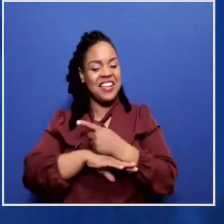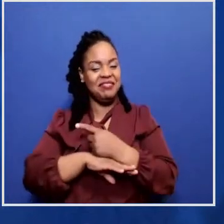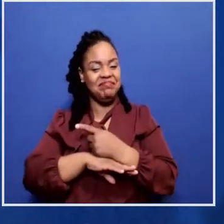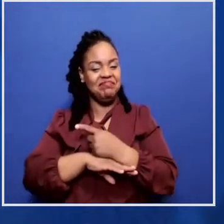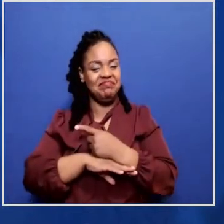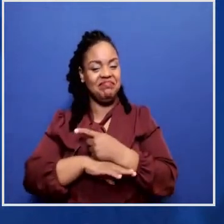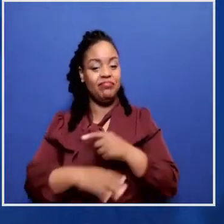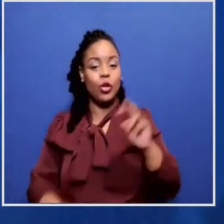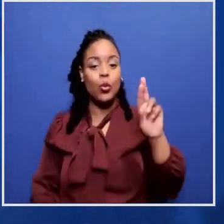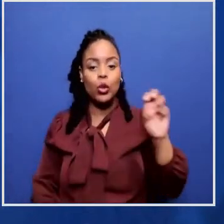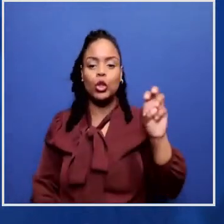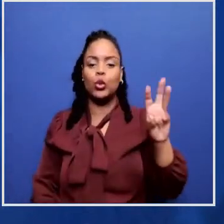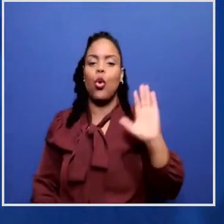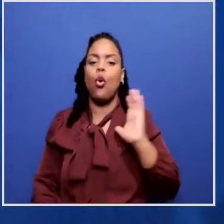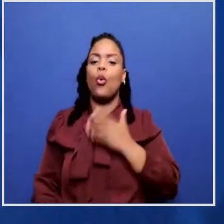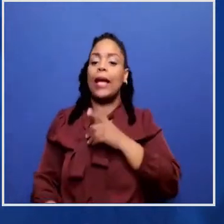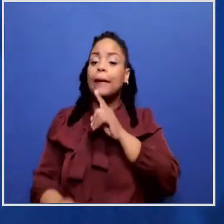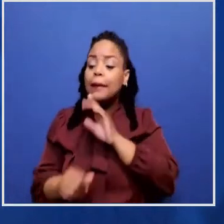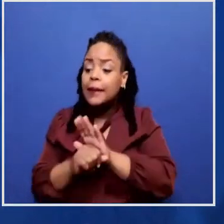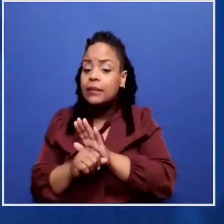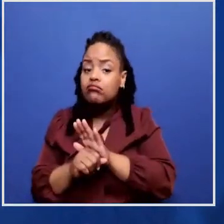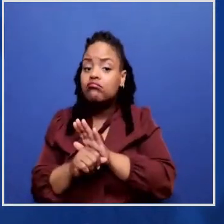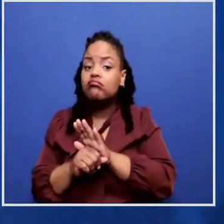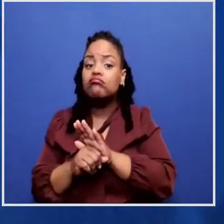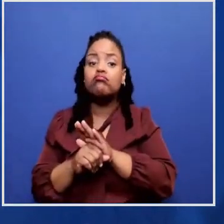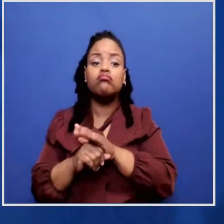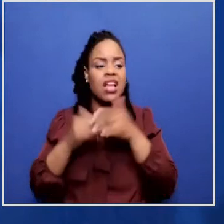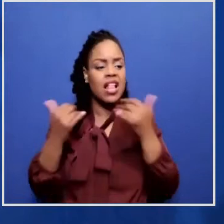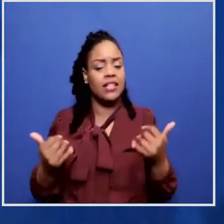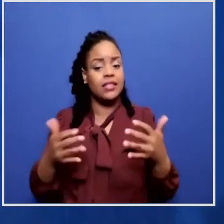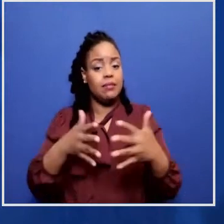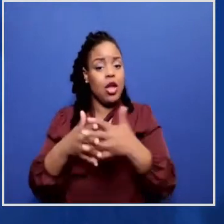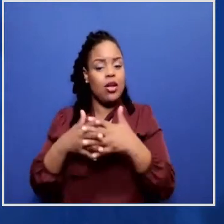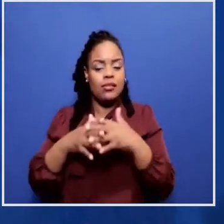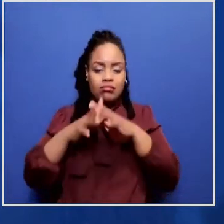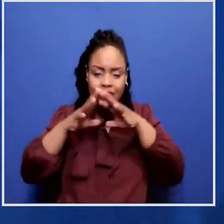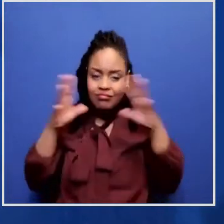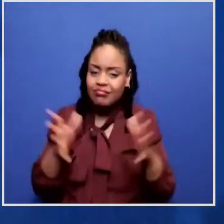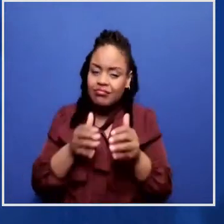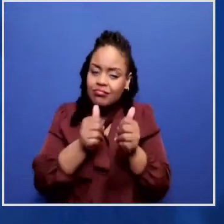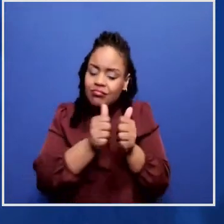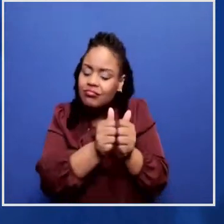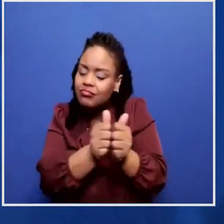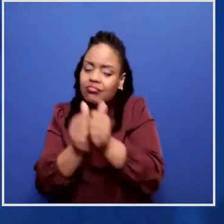OF THIS DAY INTO A NEW BEGINNING FOR OUR COUNTRY, AND A RENEWED COMMITMENT TO AMERICA